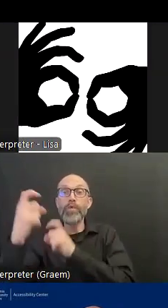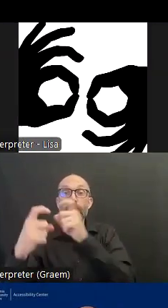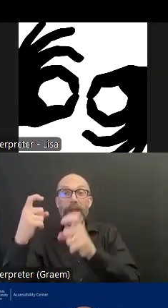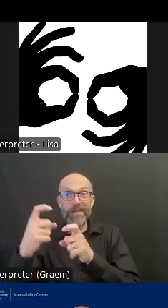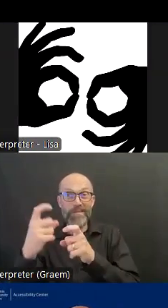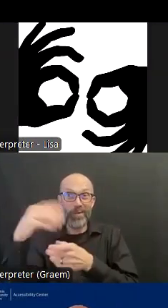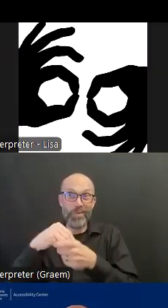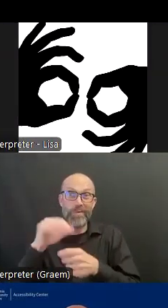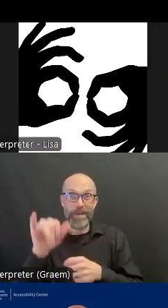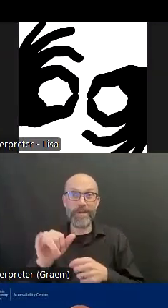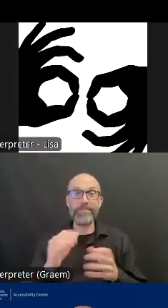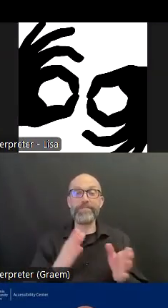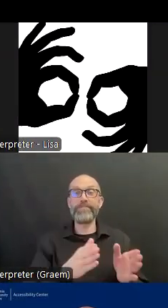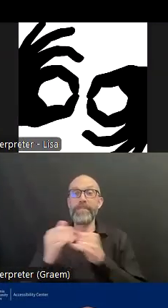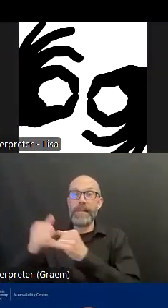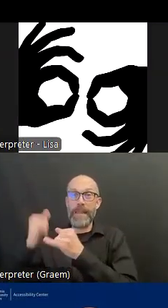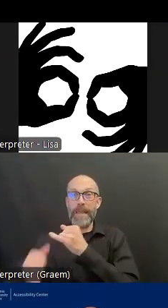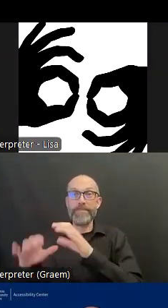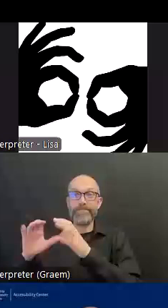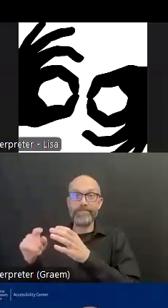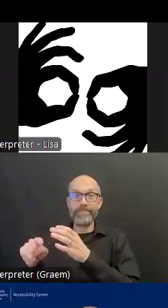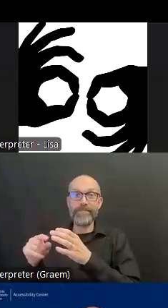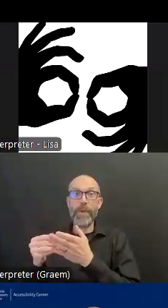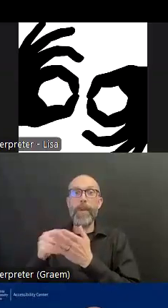Then the last piece of that is, payment method is also a thing,